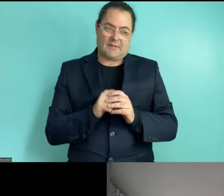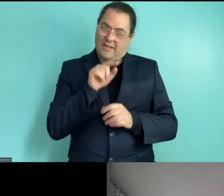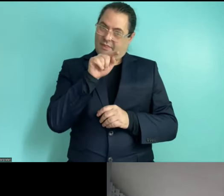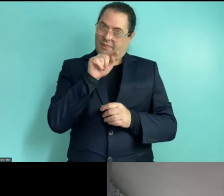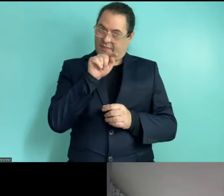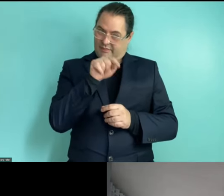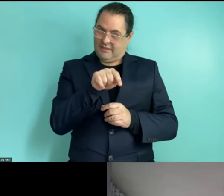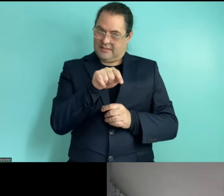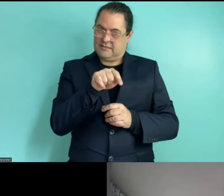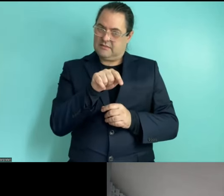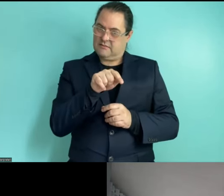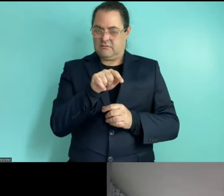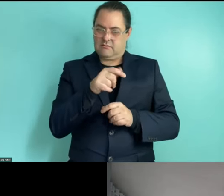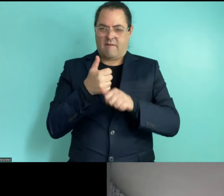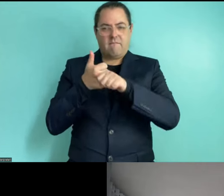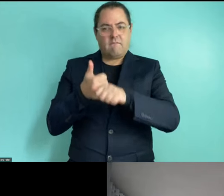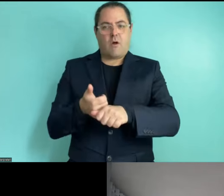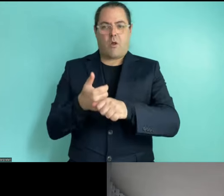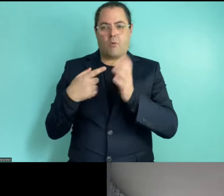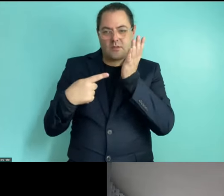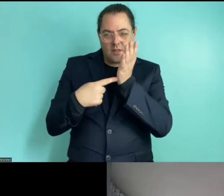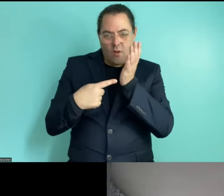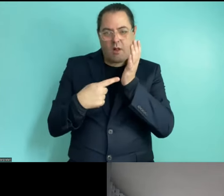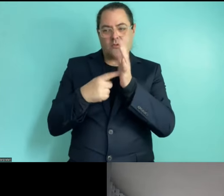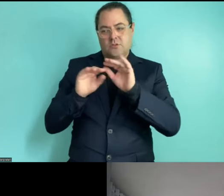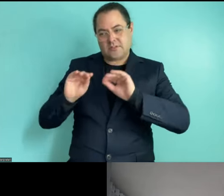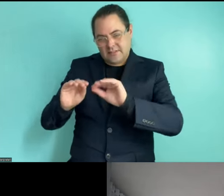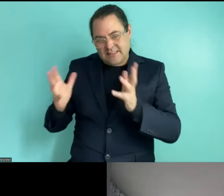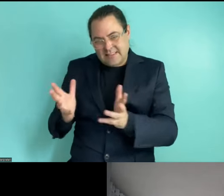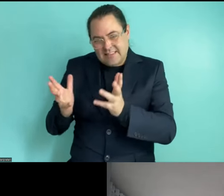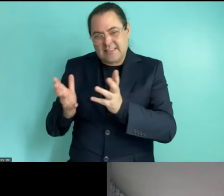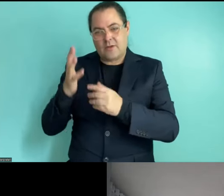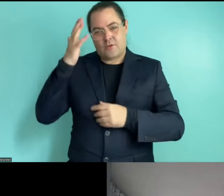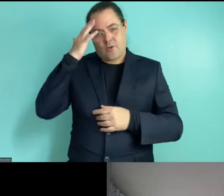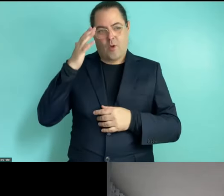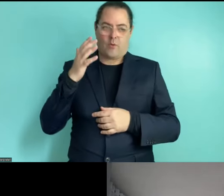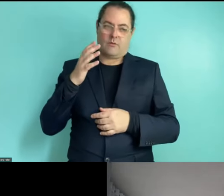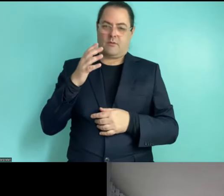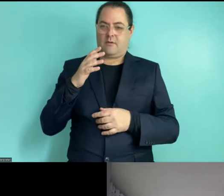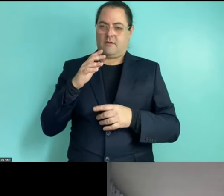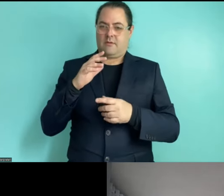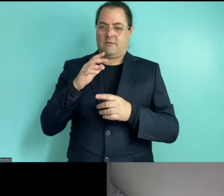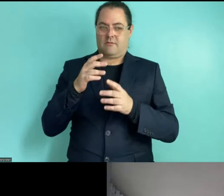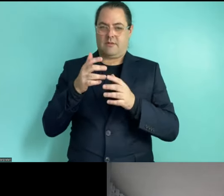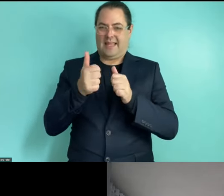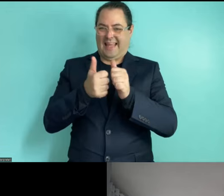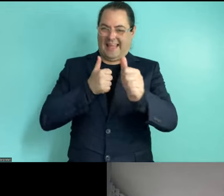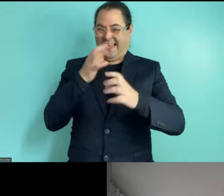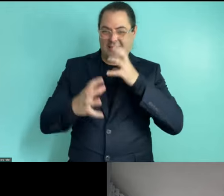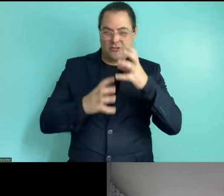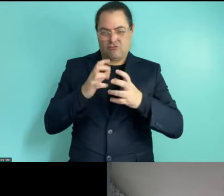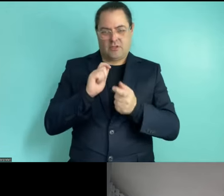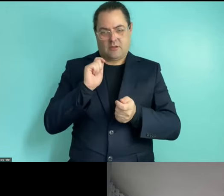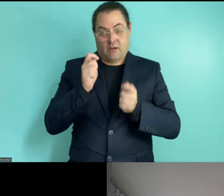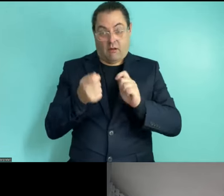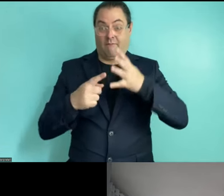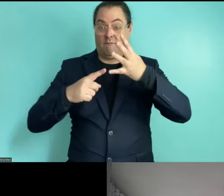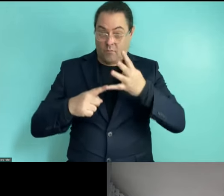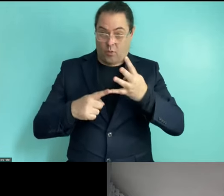and the fourth industrial revolution and beyond, and that their employees has been given a